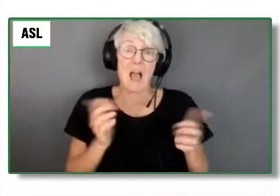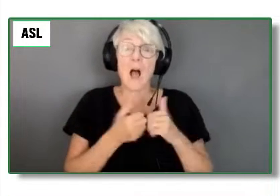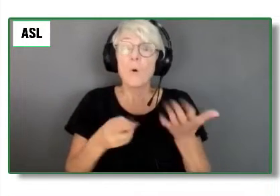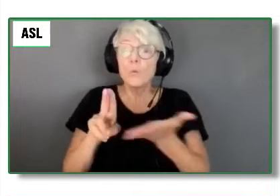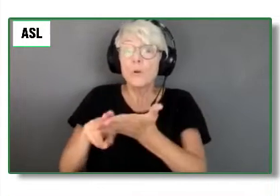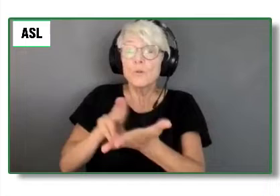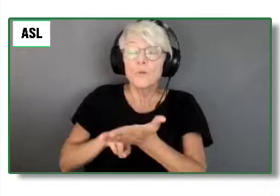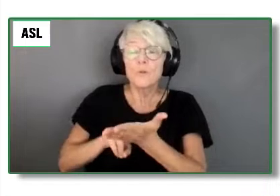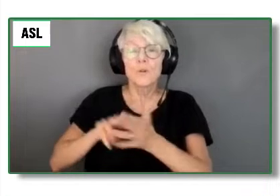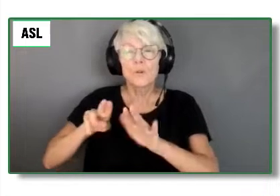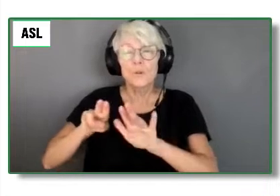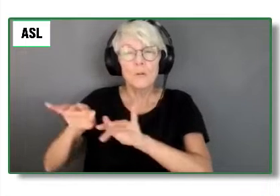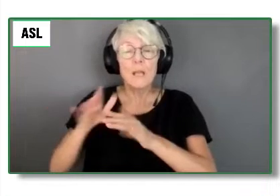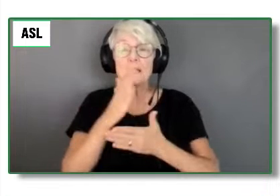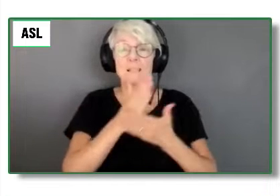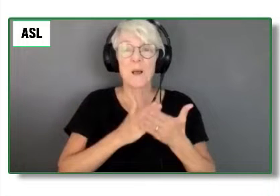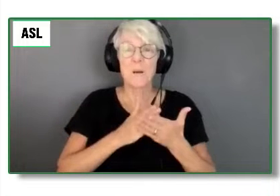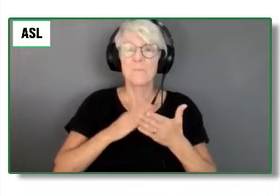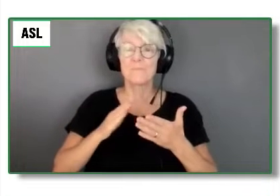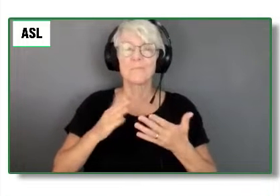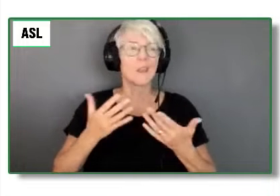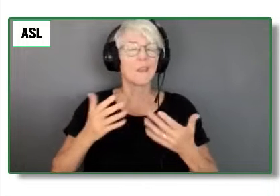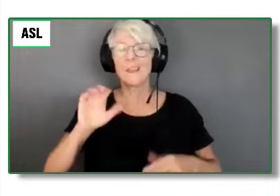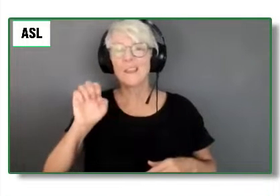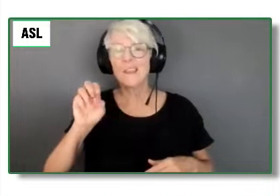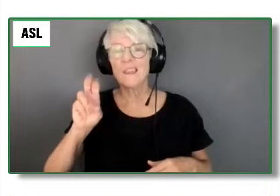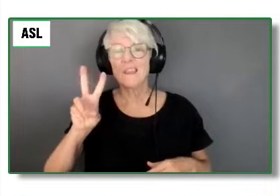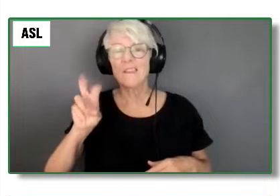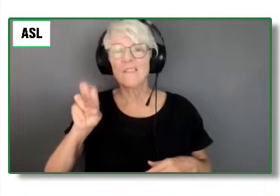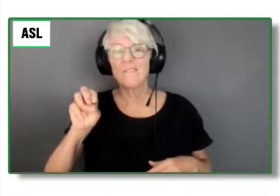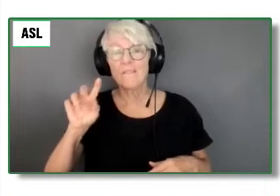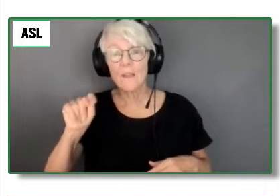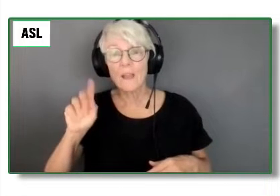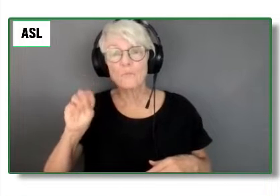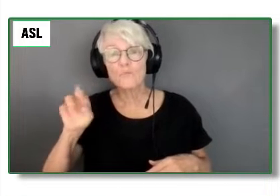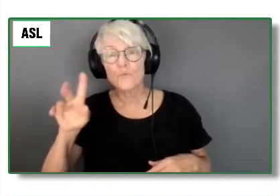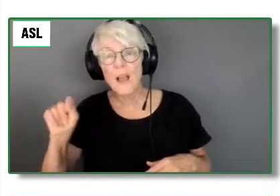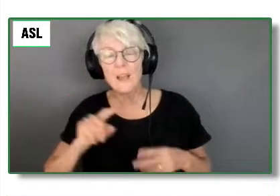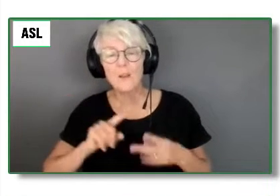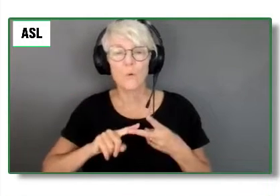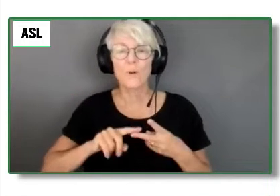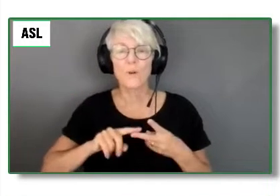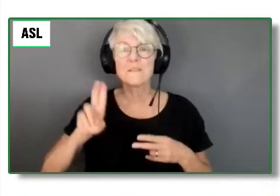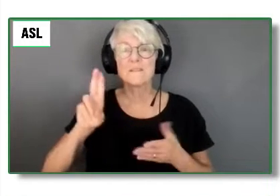software like eventbrite, signup genius, don't work with screen readers. Also, we